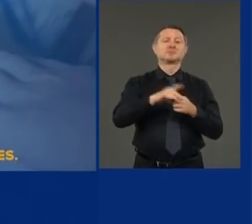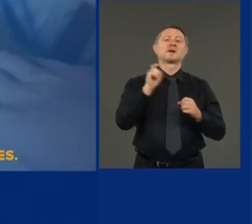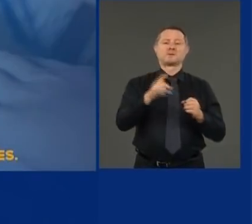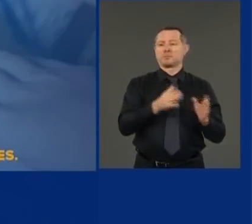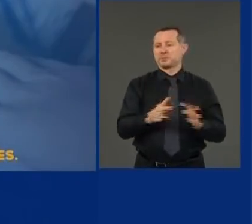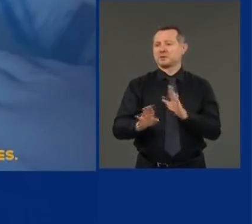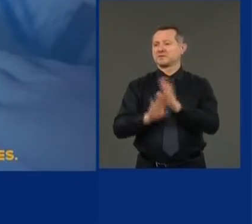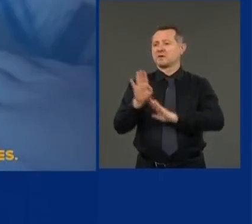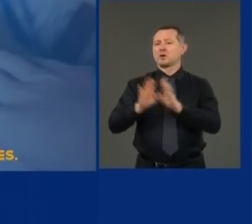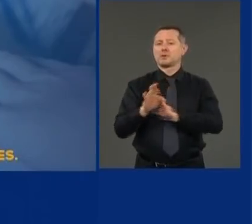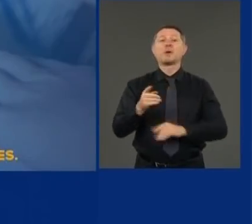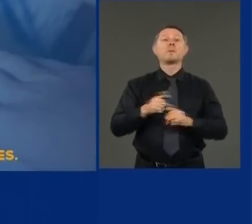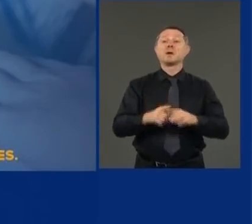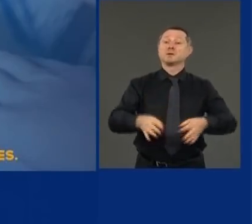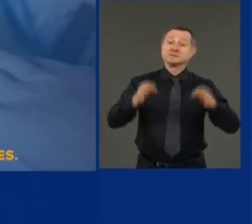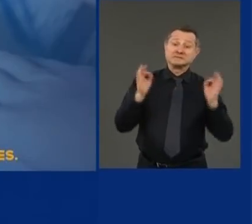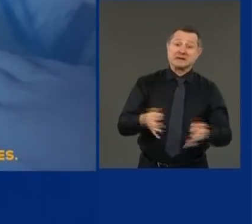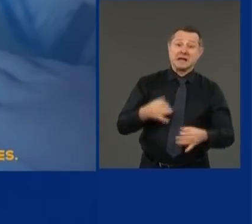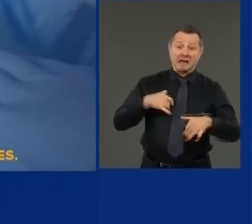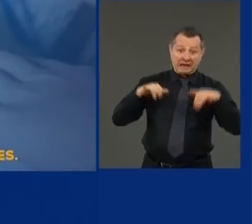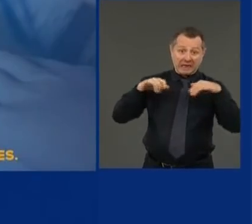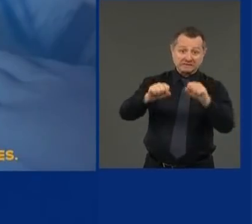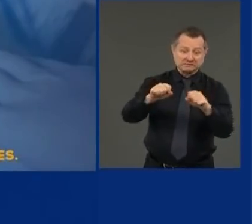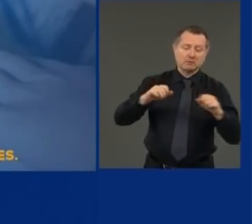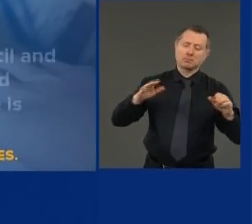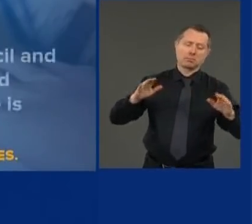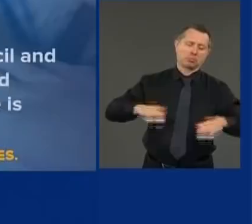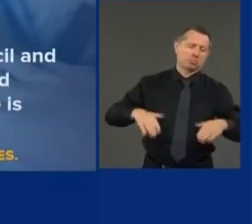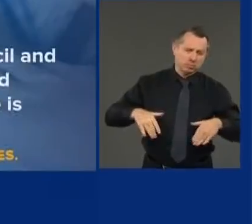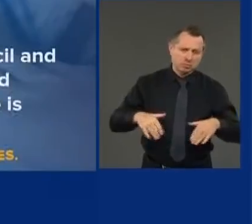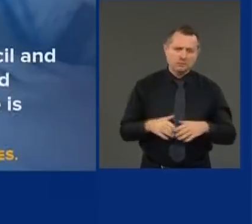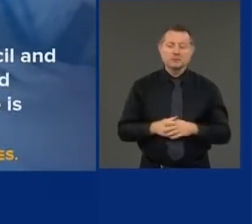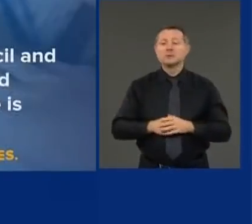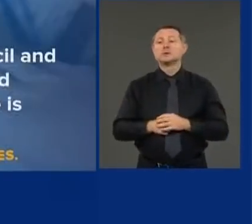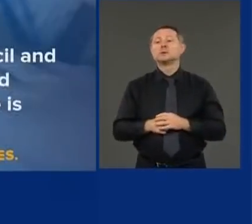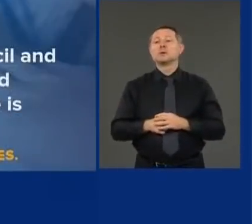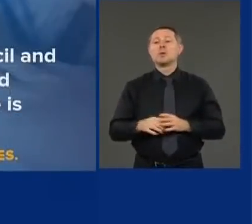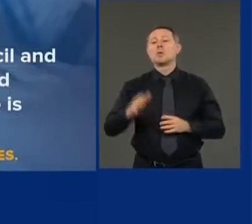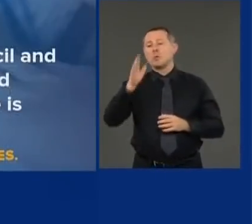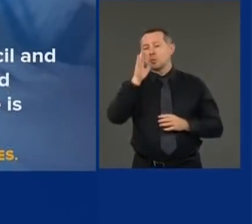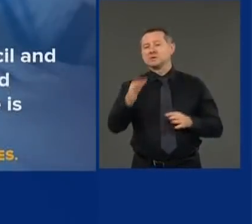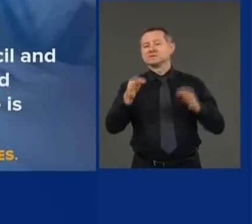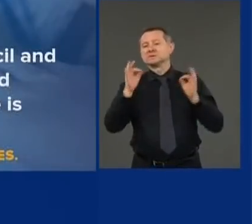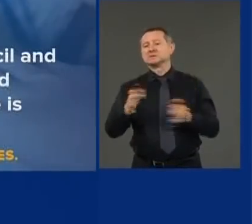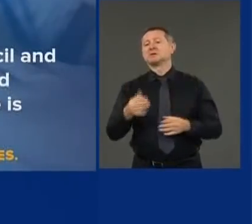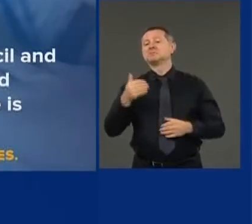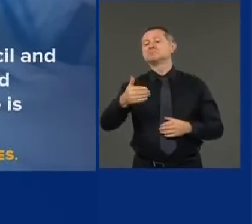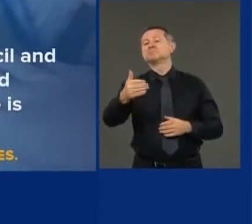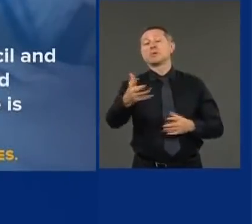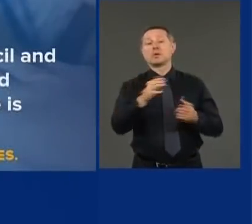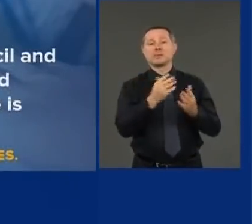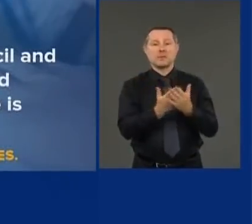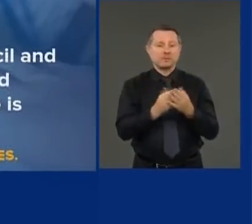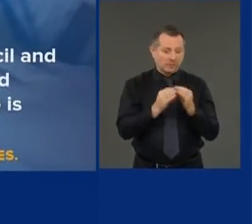MAKE A DECISION, IN THE MEANTIME I'M TELLING ALL SCHOOL DISTRICTS TO COME UP WITH A REOPENING PLAN, BUT WE DON'T YET KNOW IF